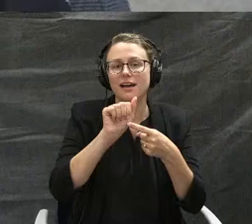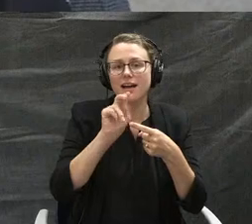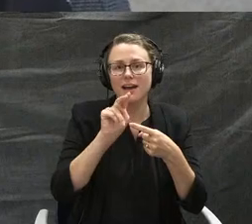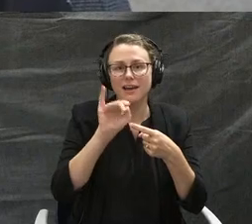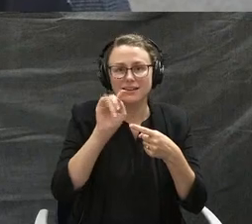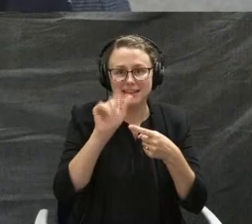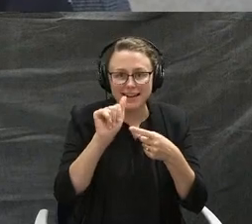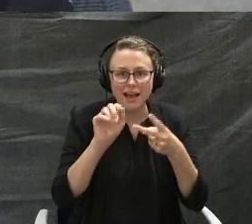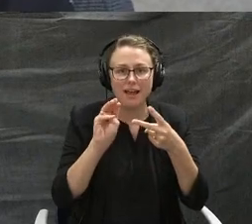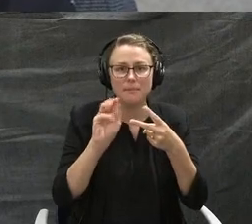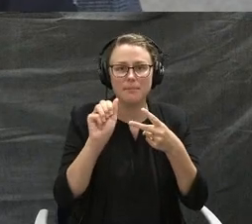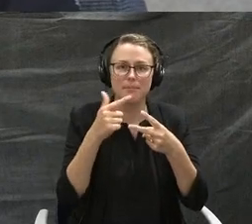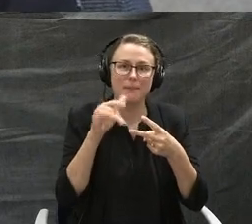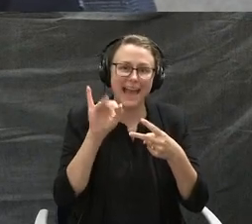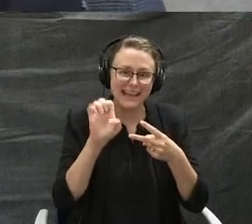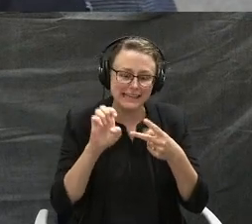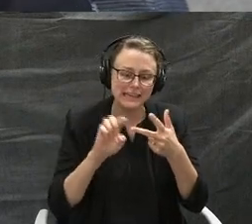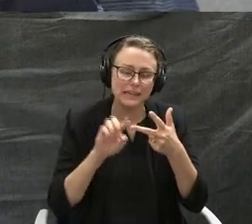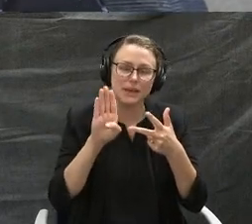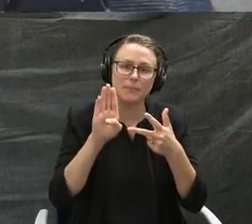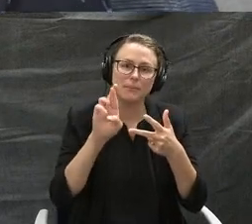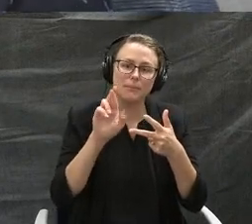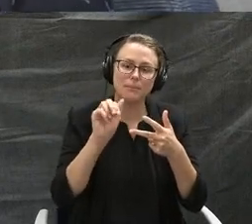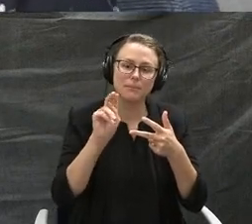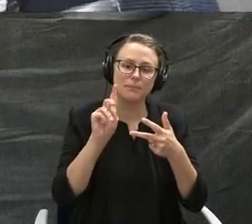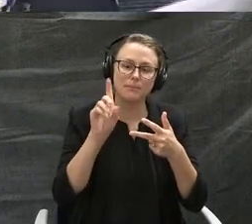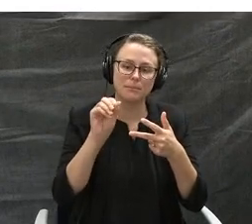Britain, Maggie Walenta, Brandon Dickens, Shorewood.